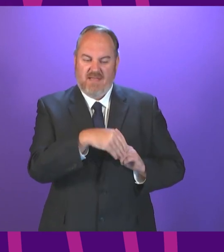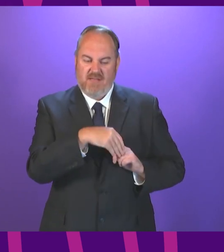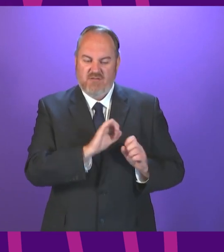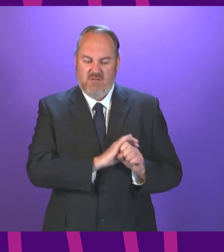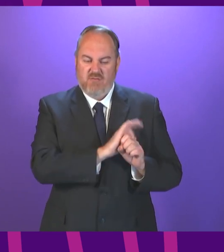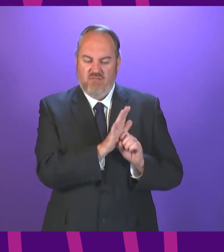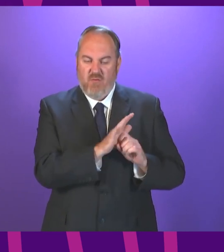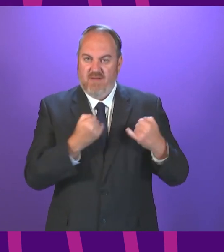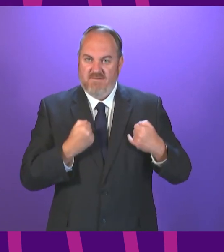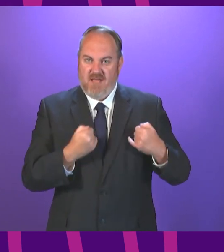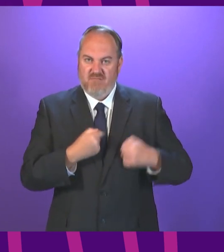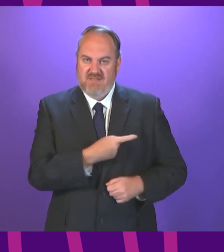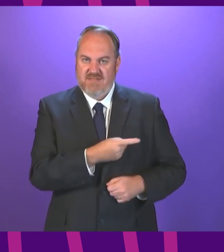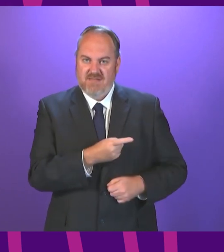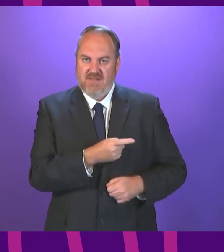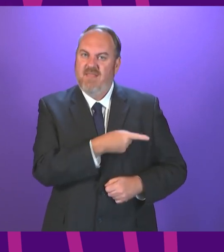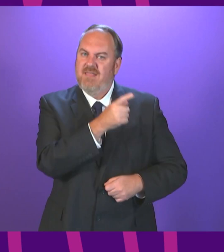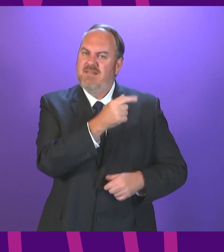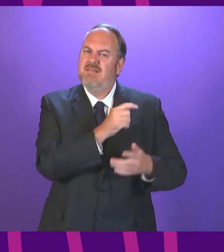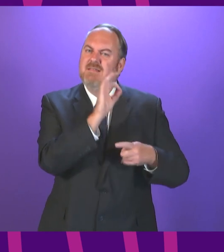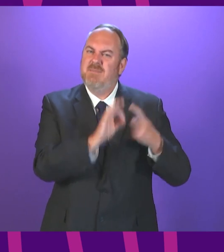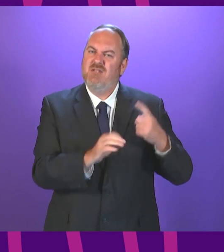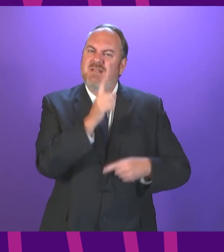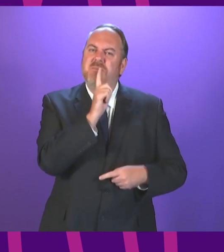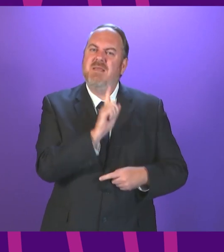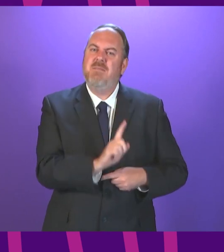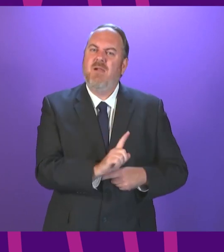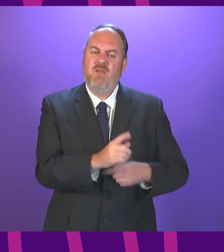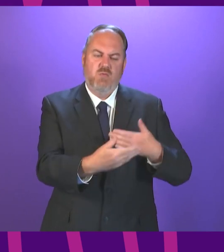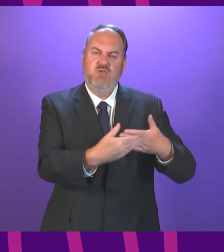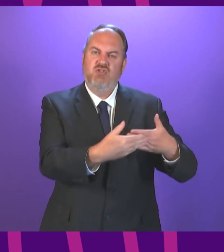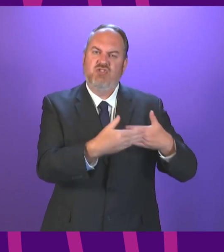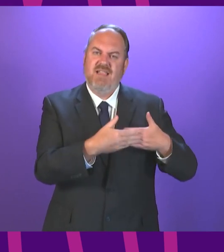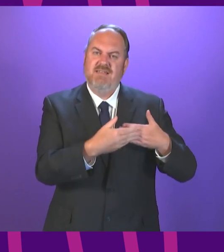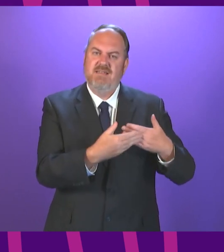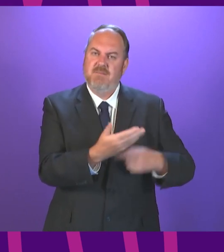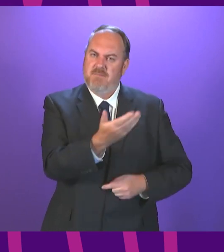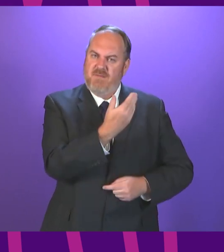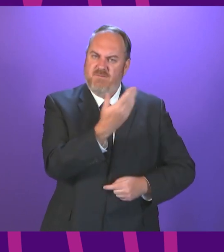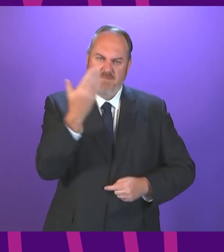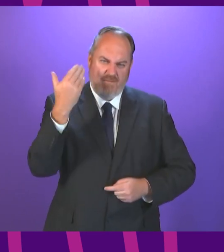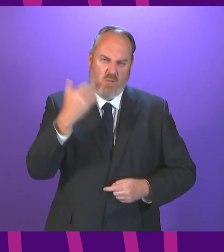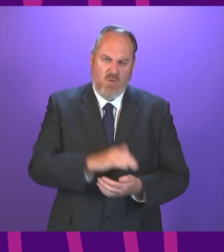previously had to shield. Lifting all restrictions and mitigations right now would put all of us at